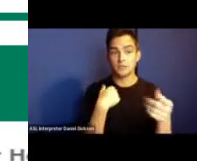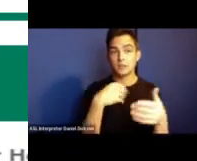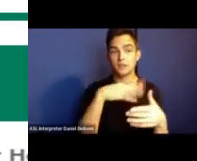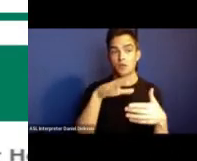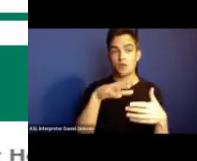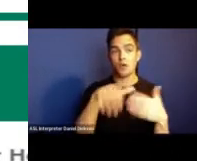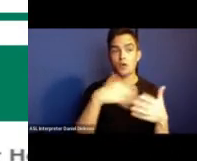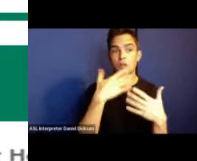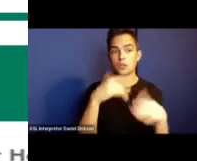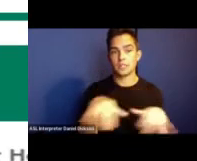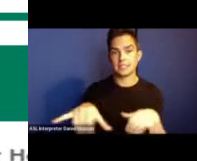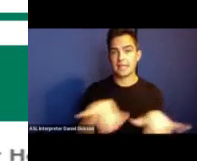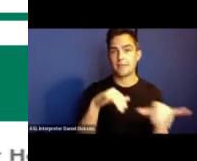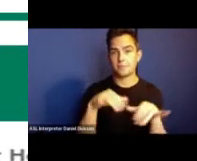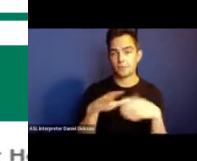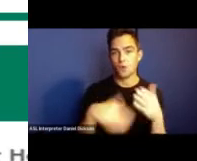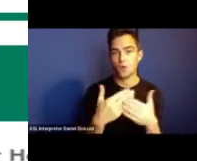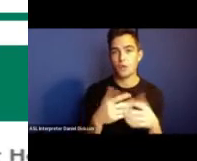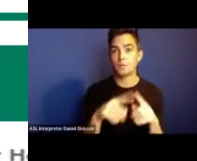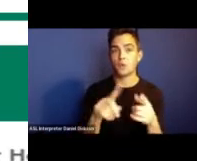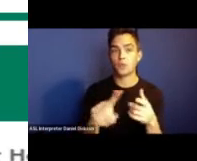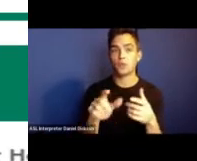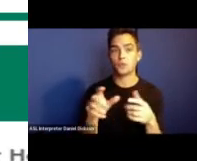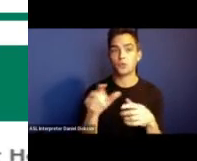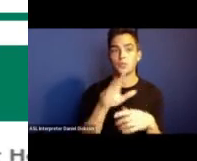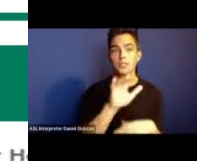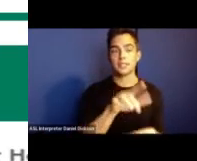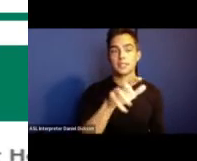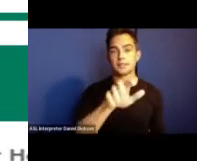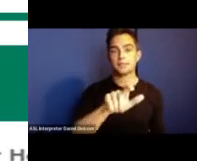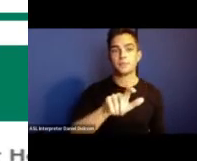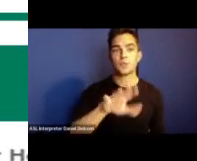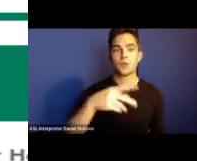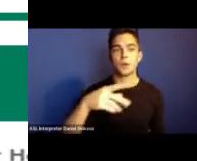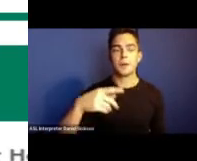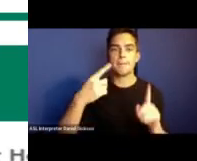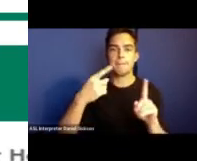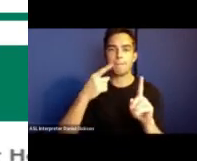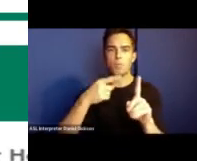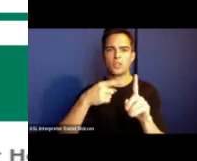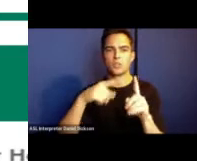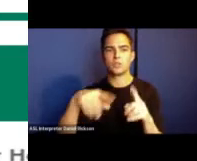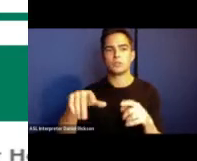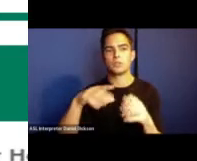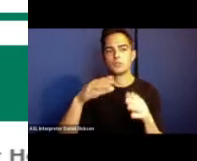colored the same way. But when you drag your pointer, your computer pointer over these counties, it'll let you know